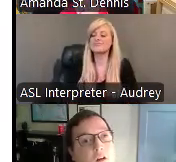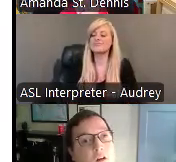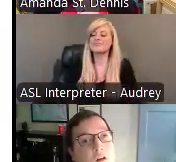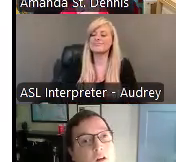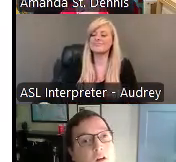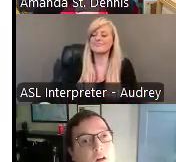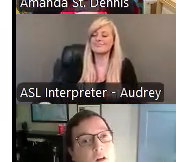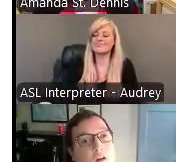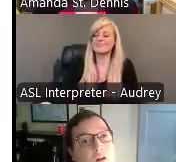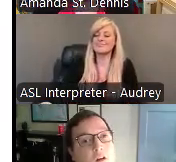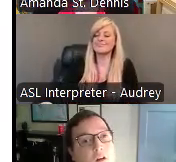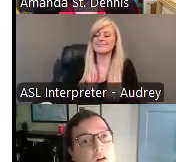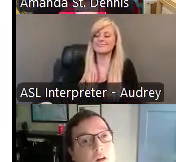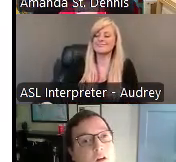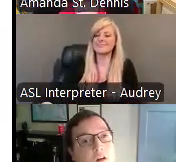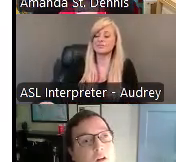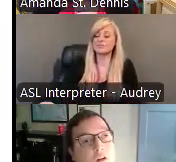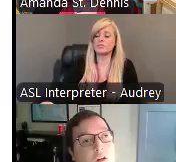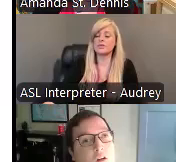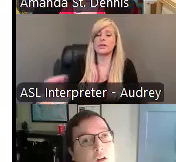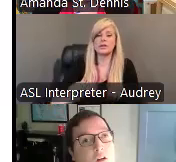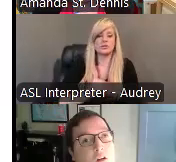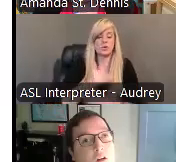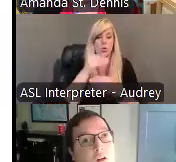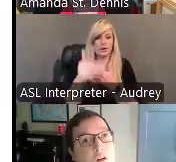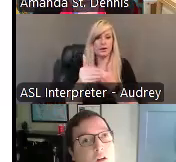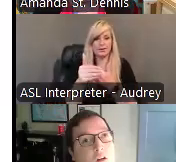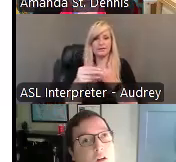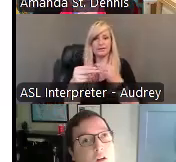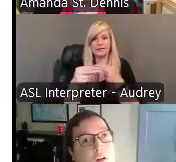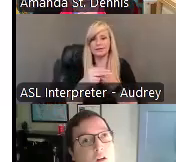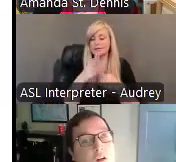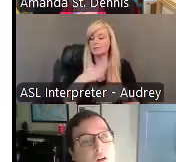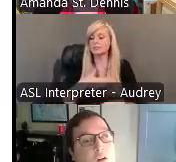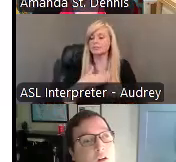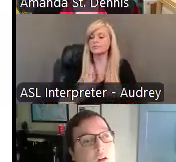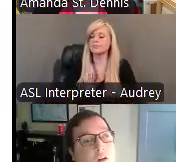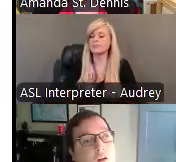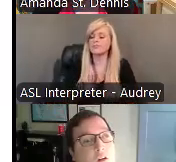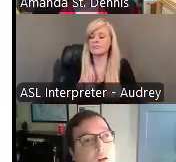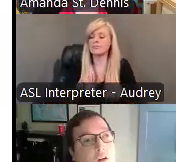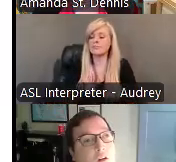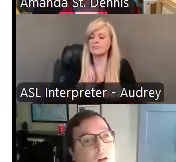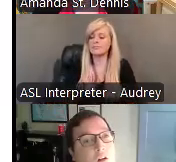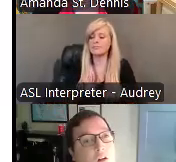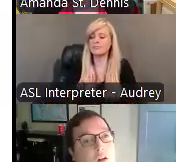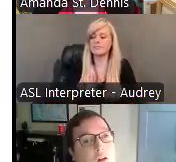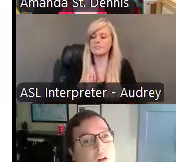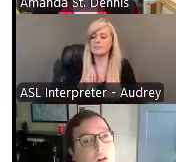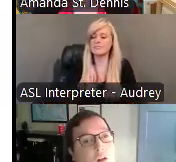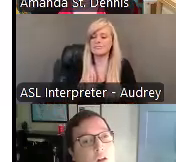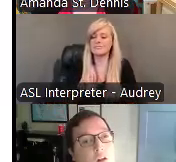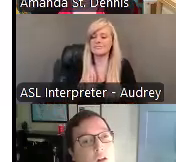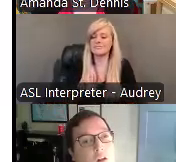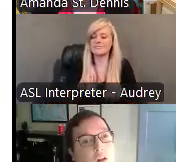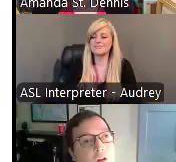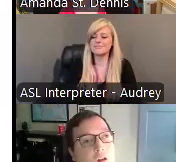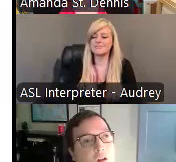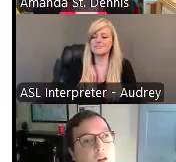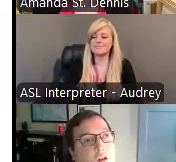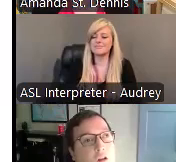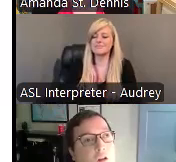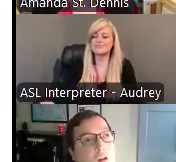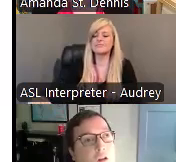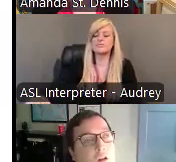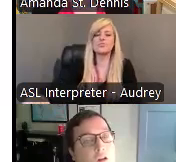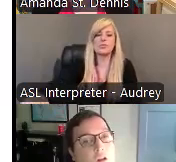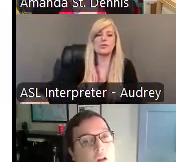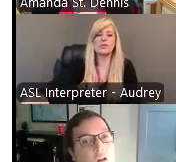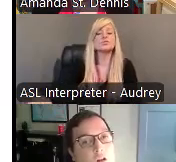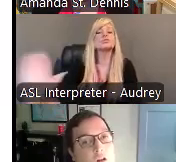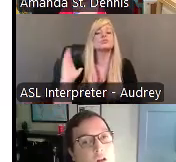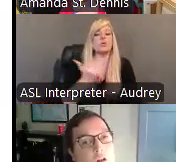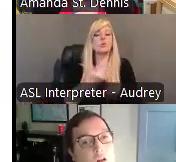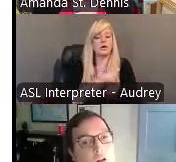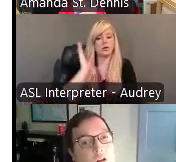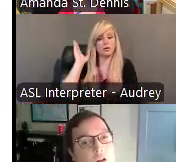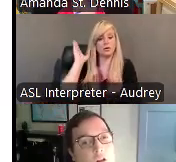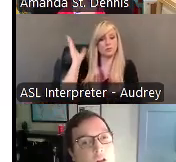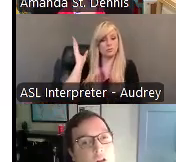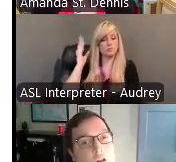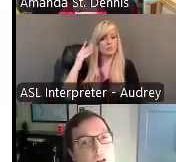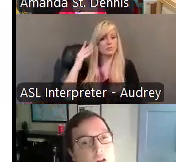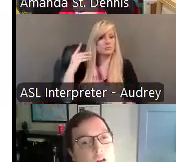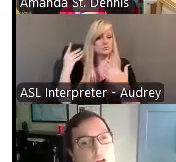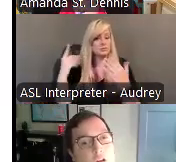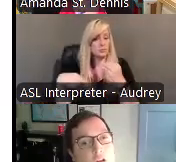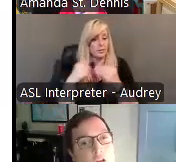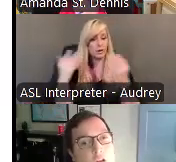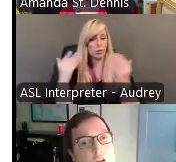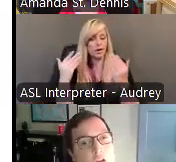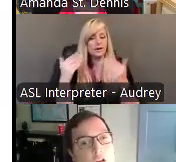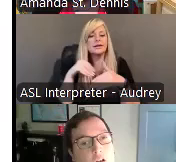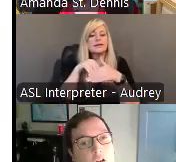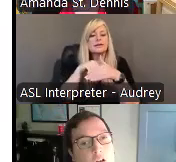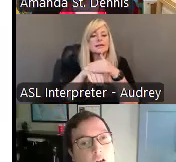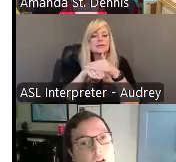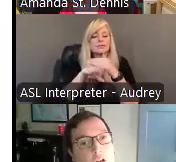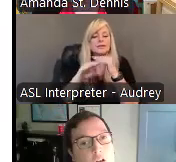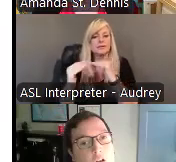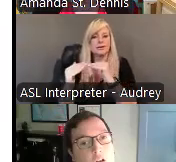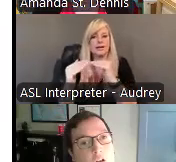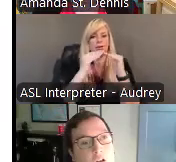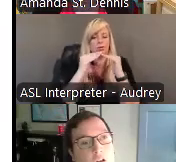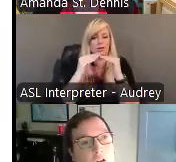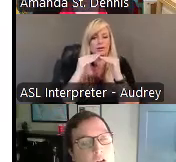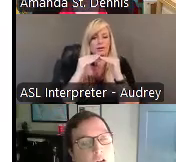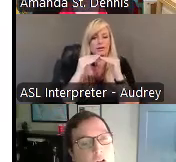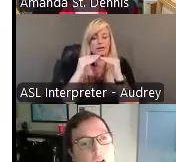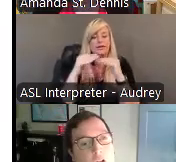next slide please. So our talk is regarding accessibility and equity within partnerships.